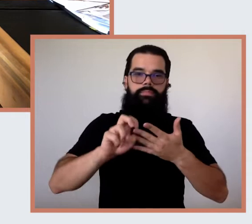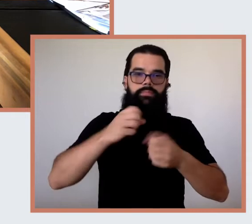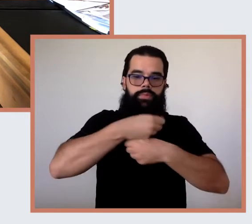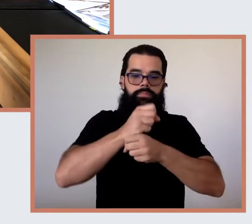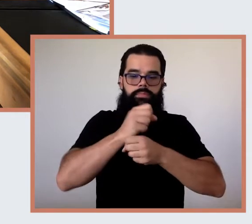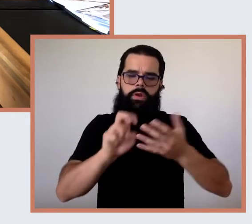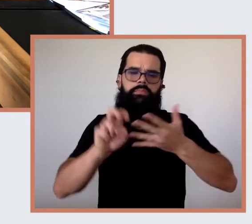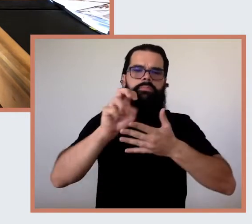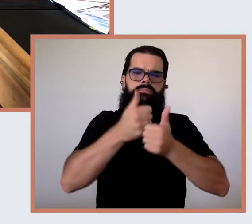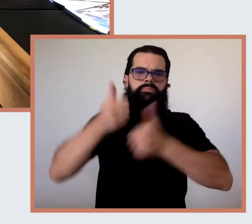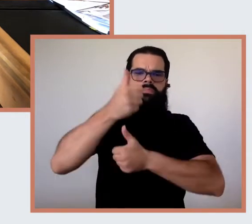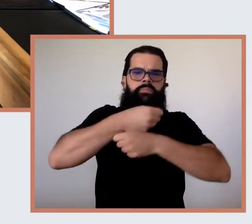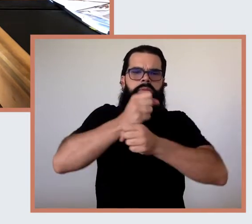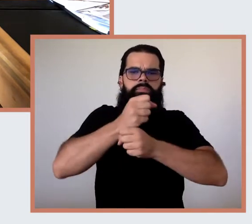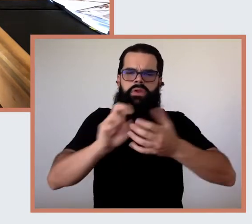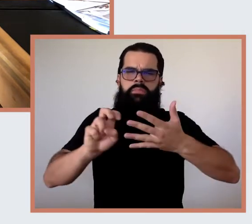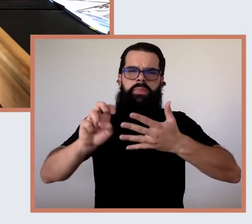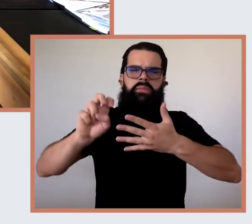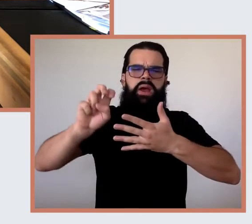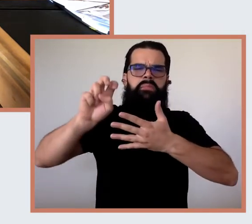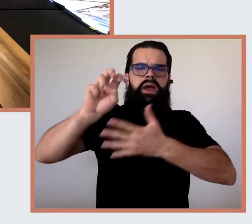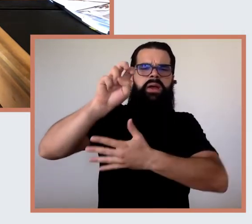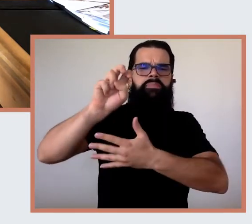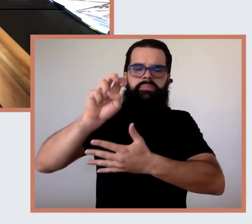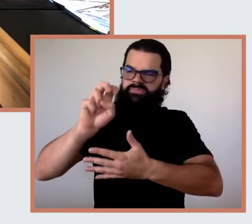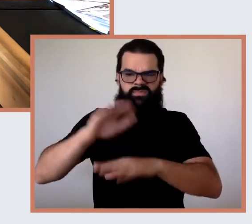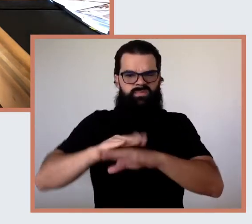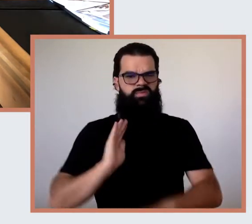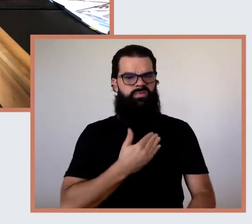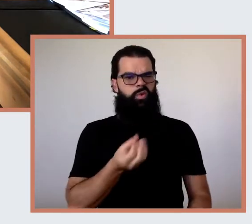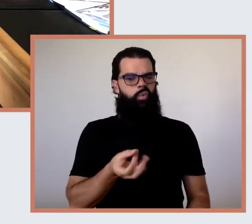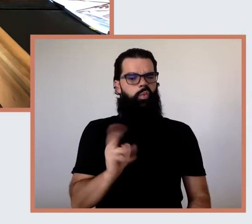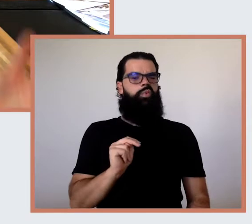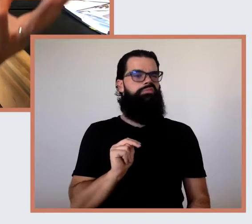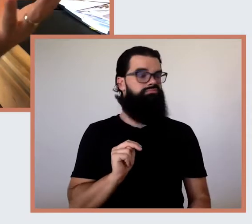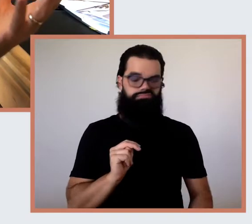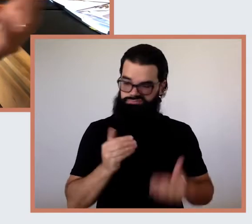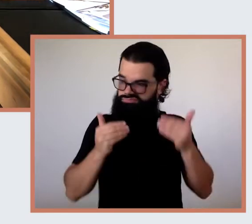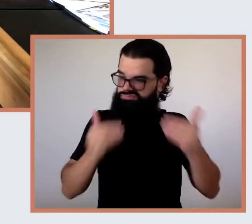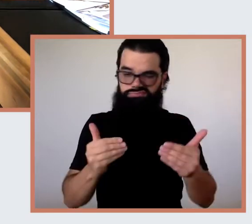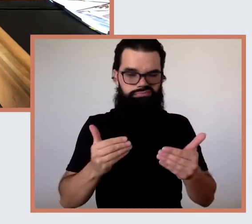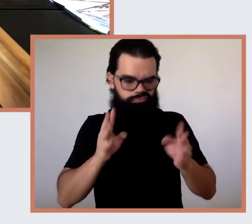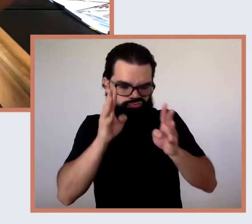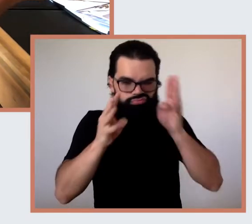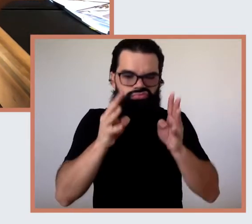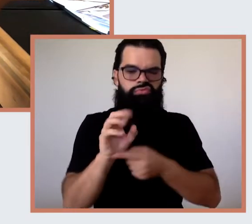to supervising producers, to co-executive producers. And then we were off and we were doing our own thing. We were creating our own shows.